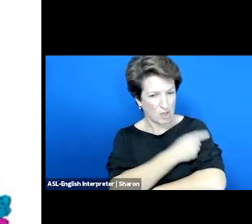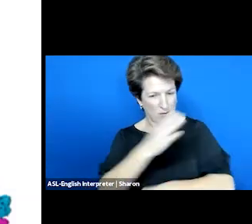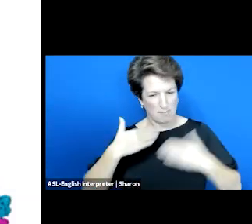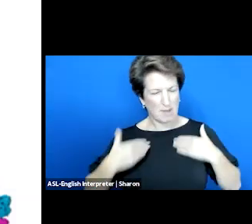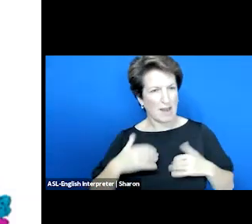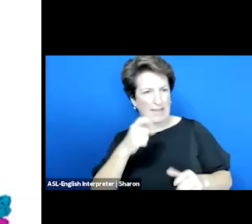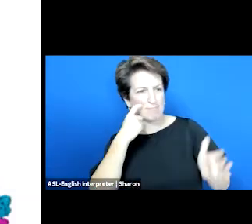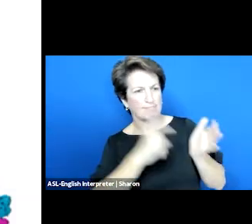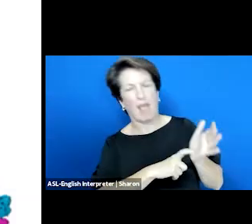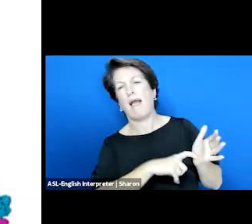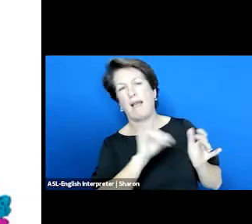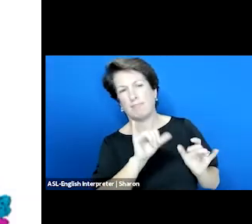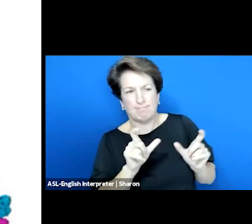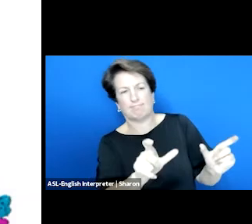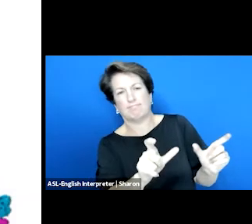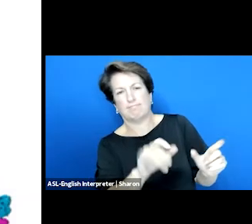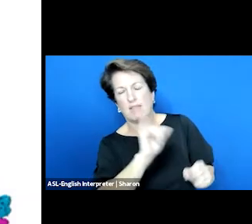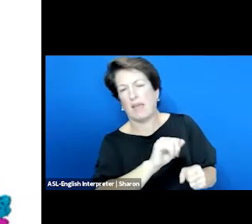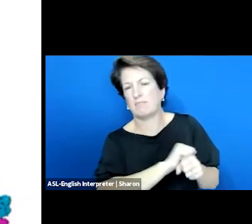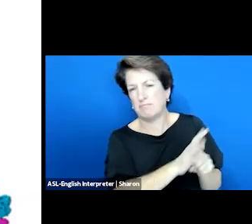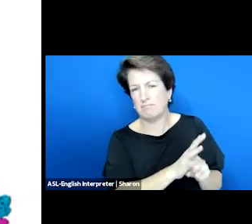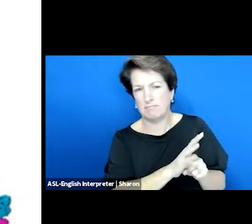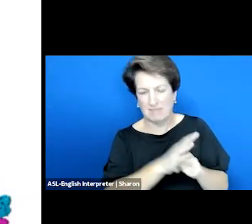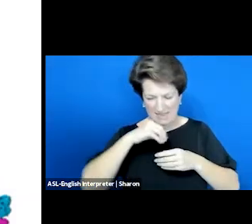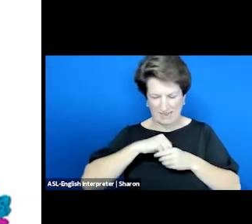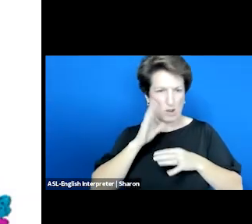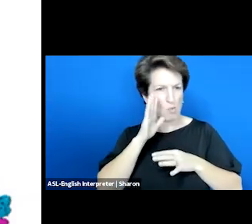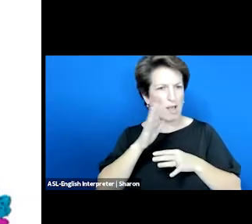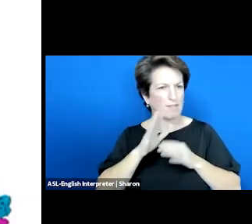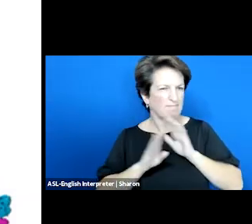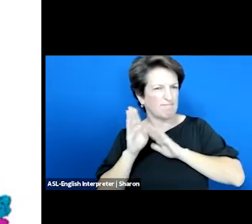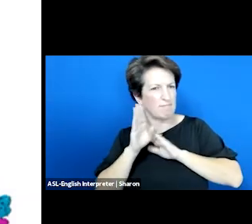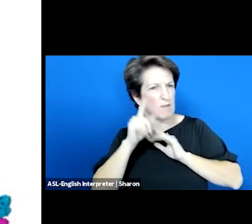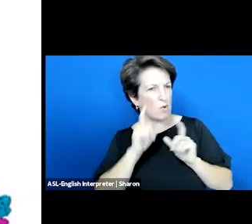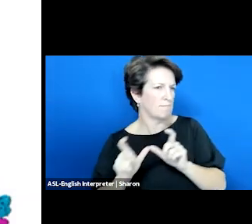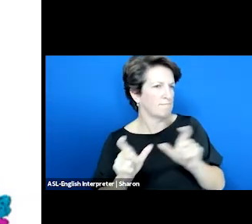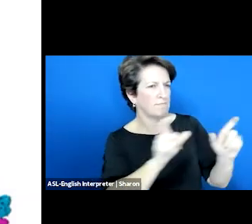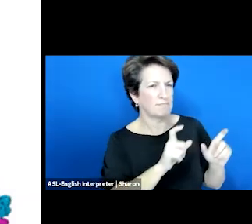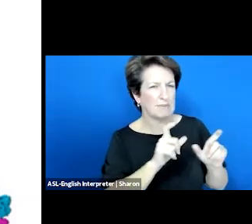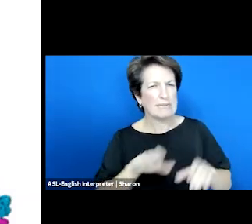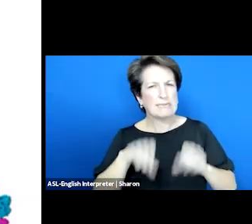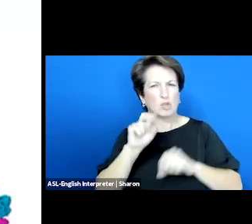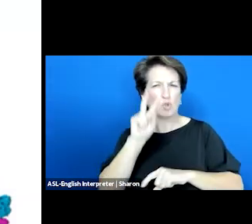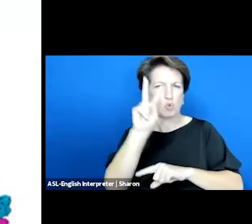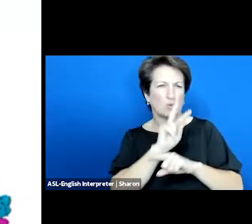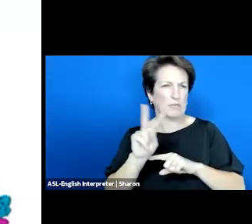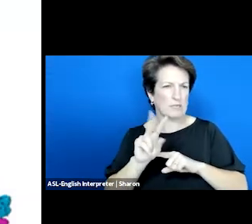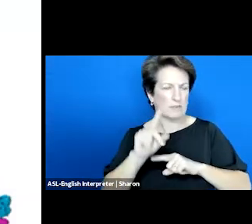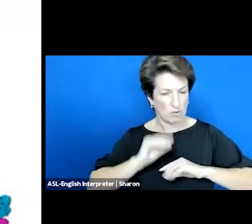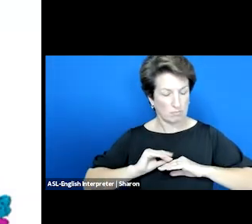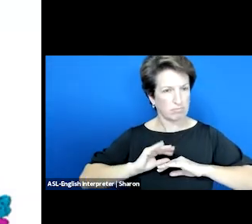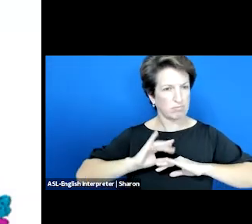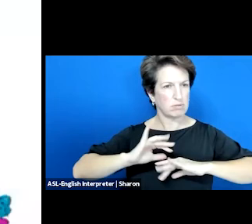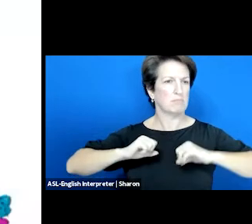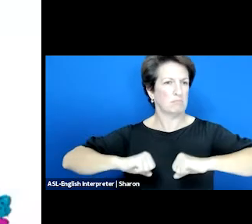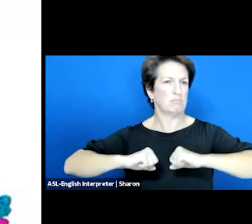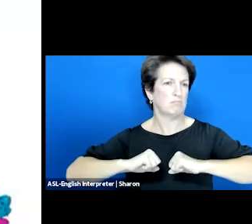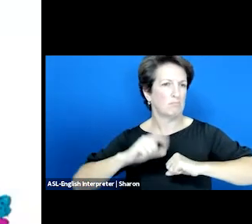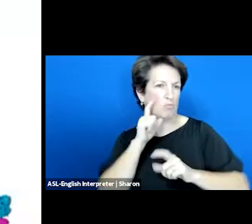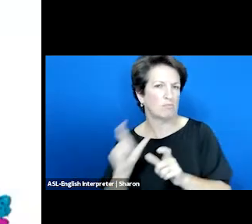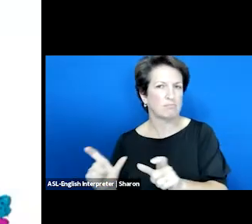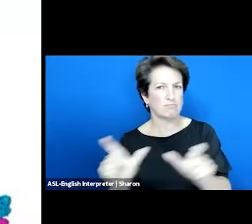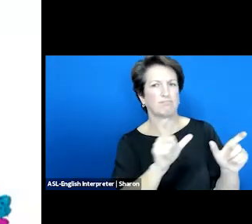world has received at least one dose of the COVID 19 vaccine.